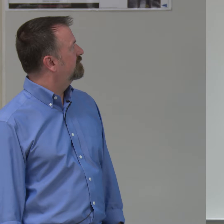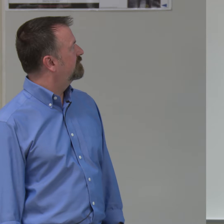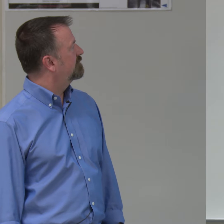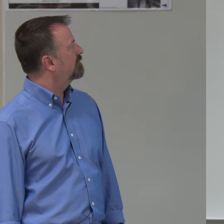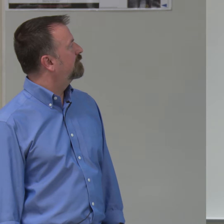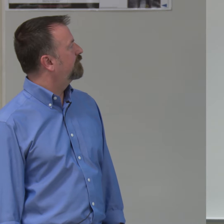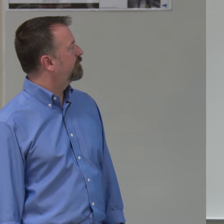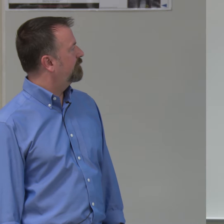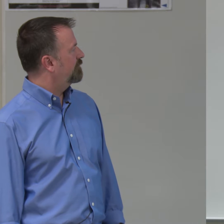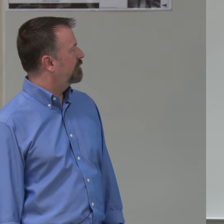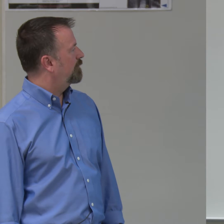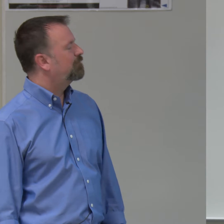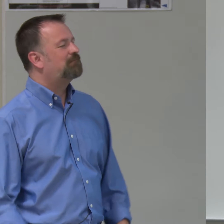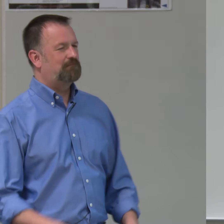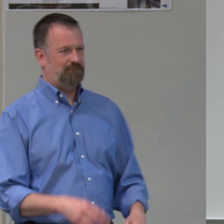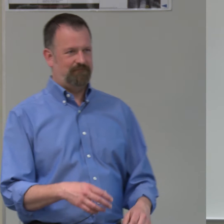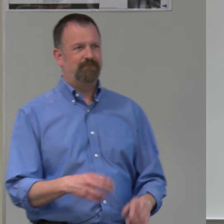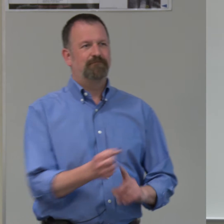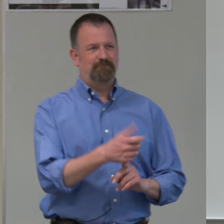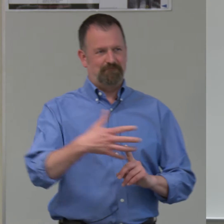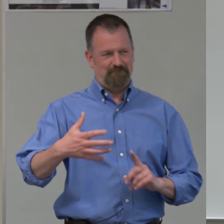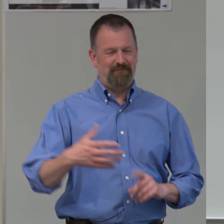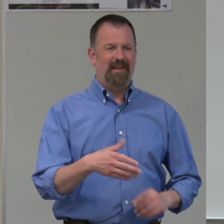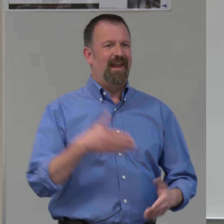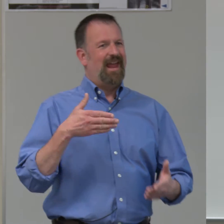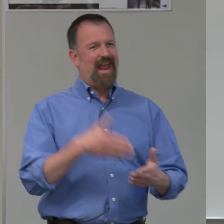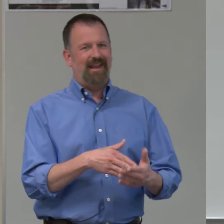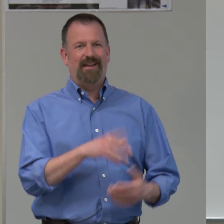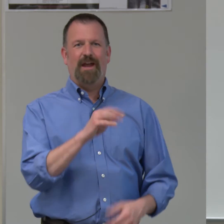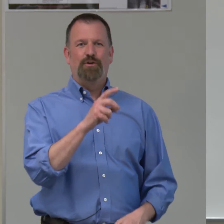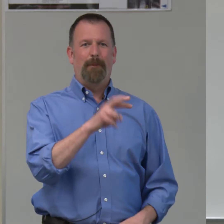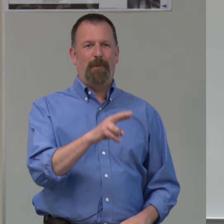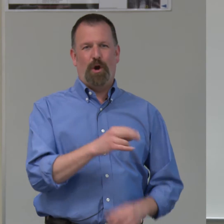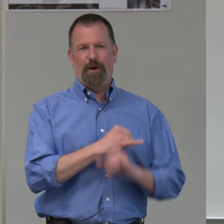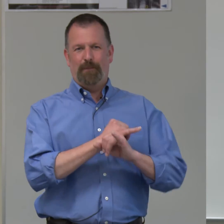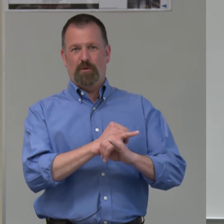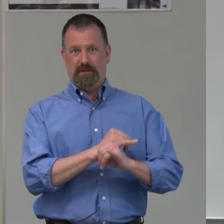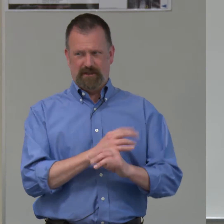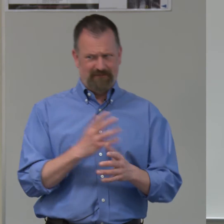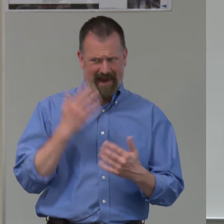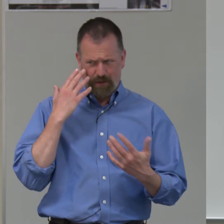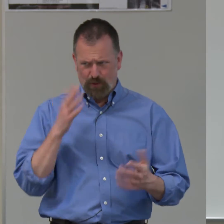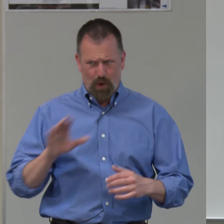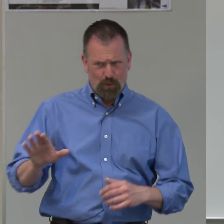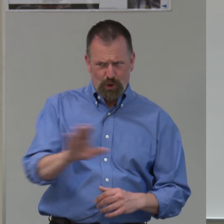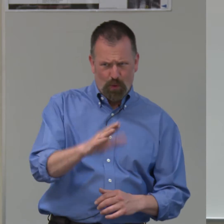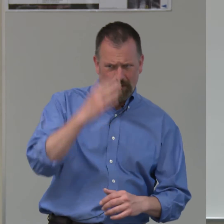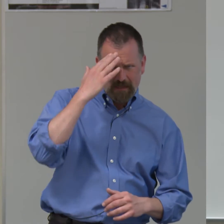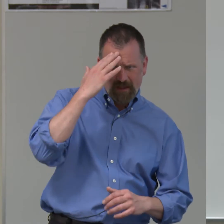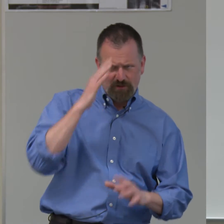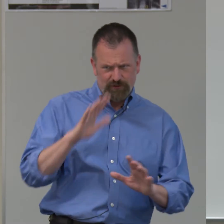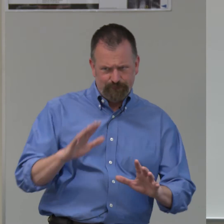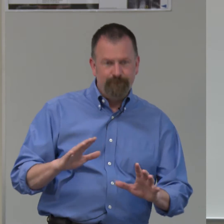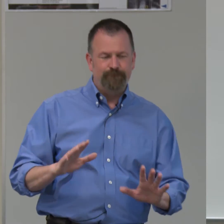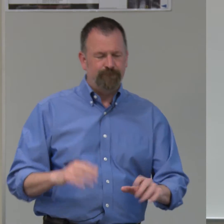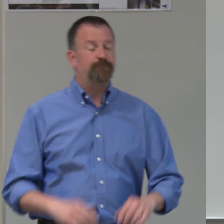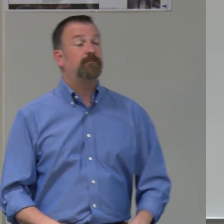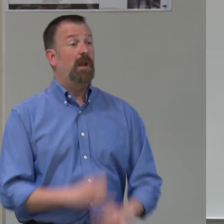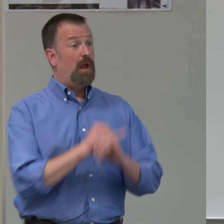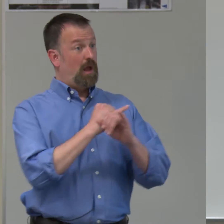So, just to tell you a little bit more about anti-tumor immunity because I'm not sure how familiar everybody is, but the immune cells,